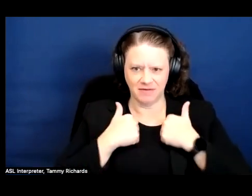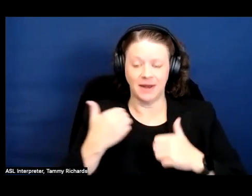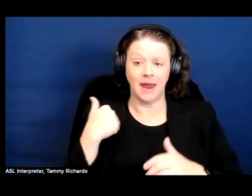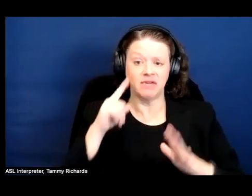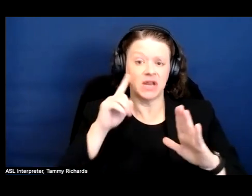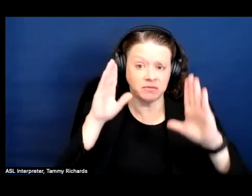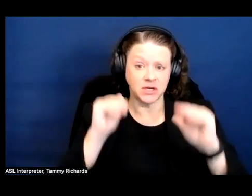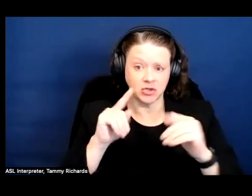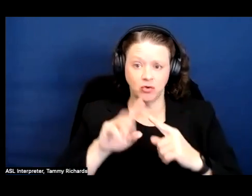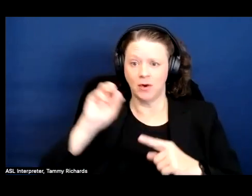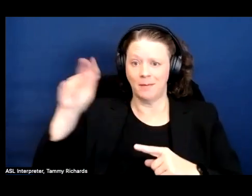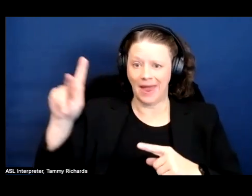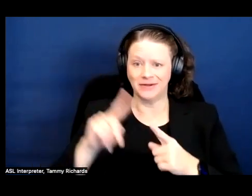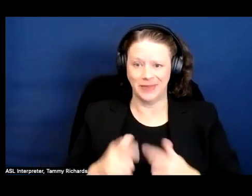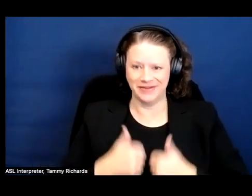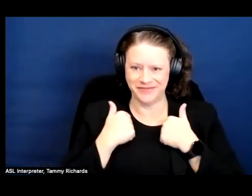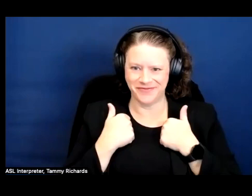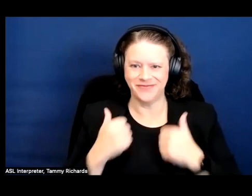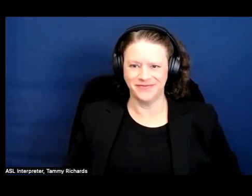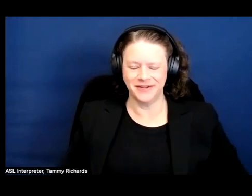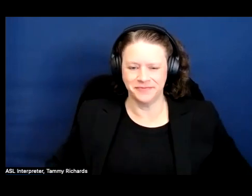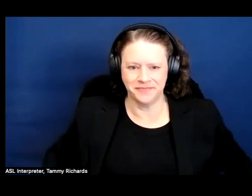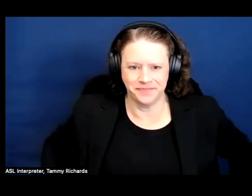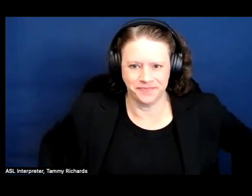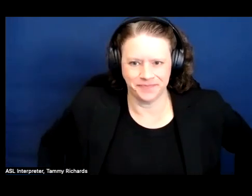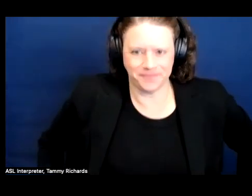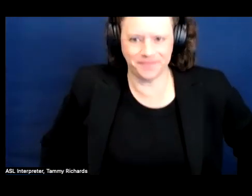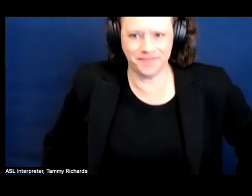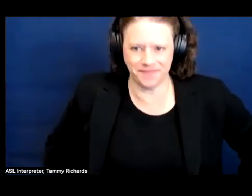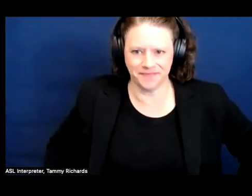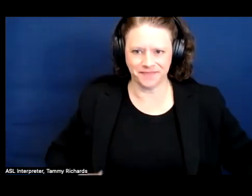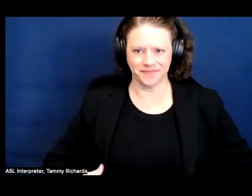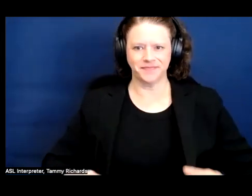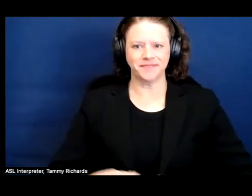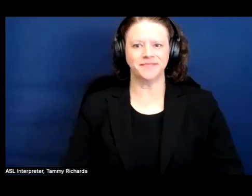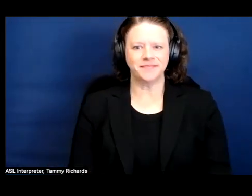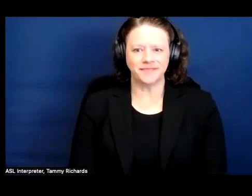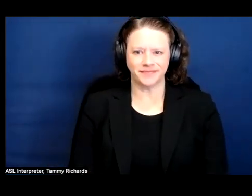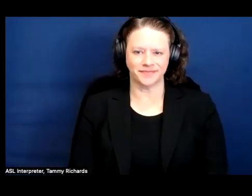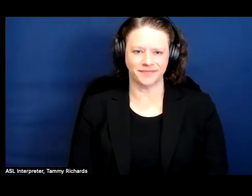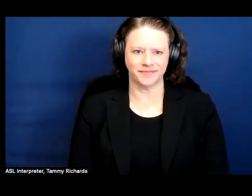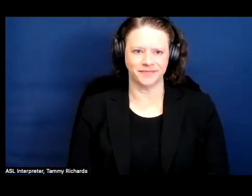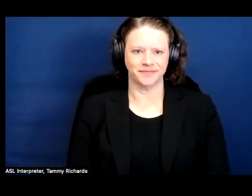but it's something that, just to consider because housing providers often ask people